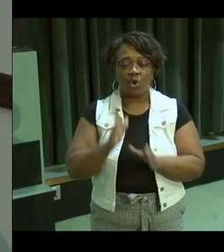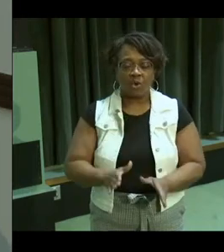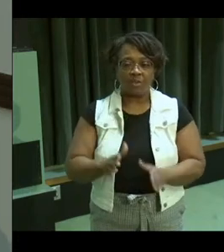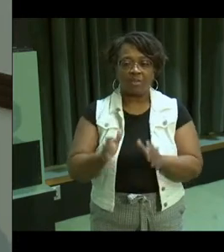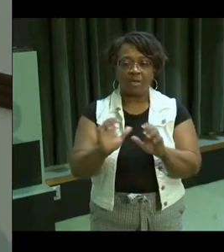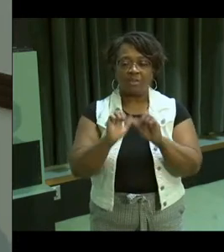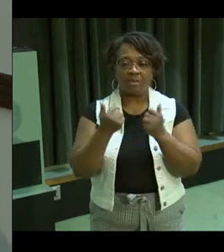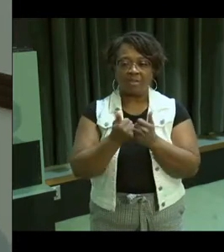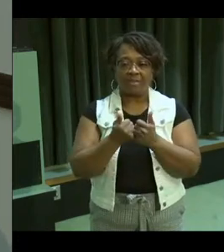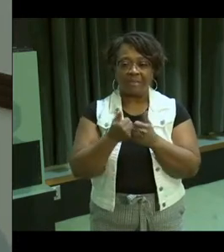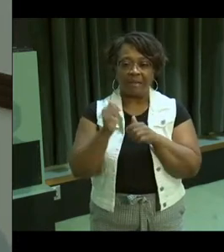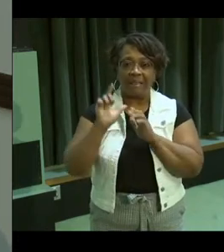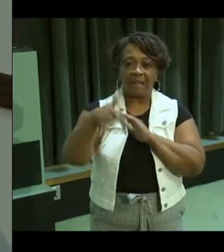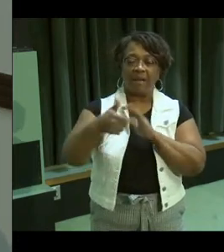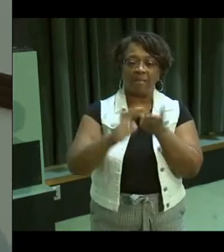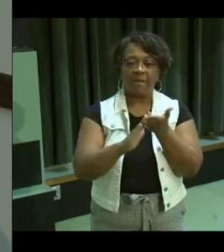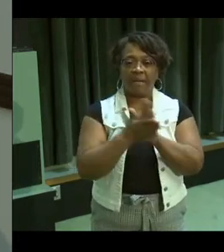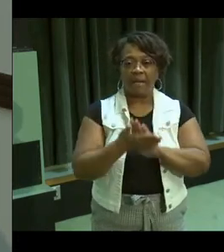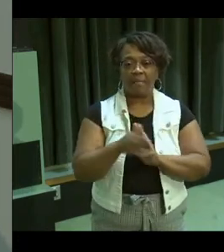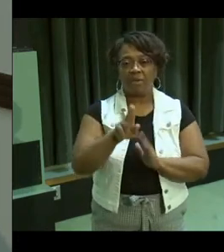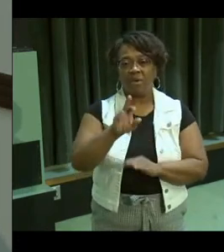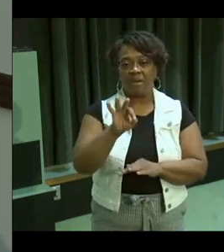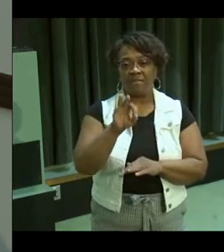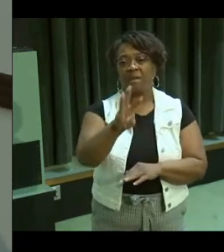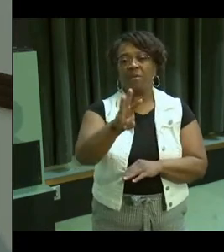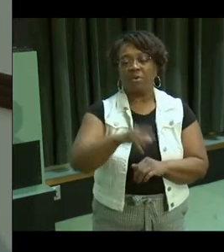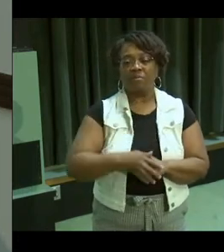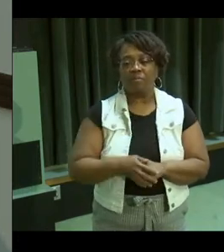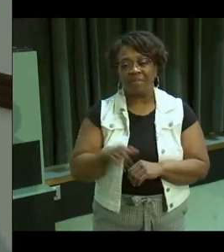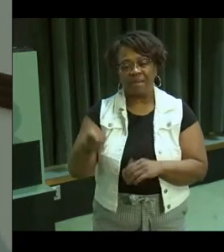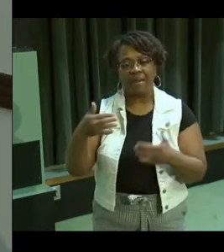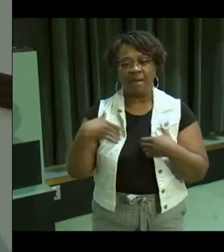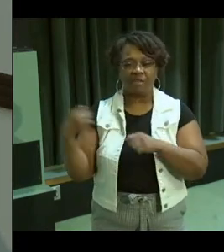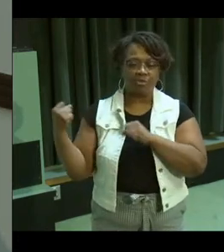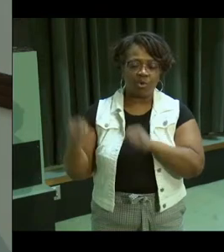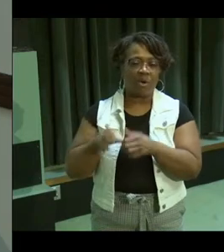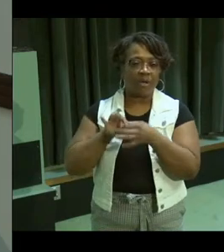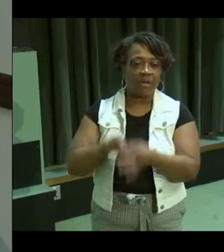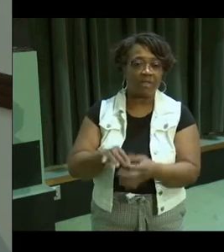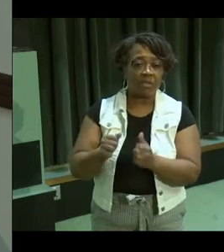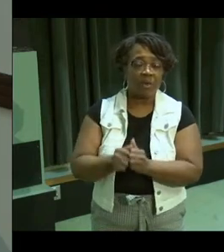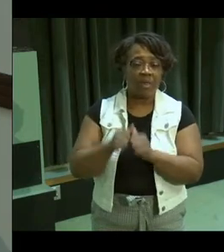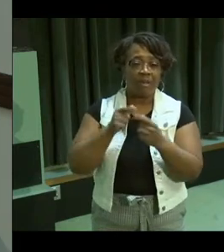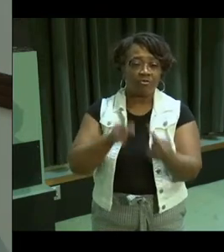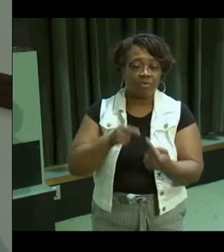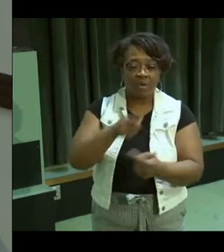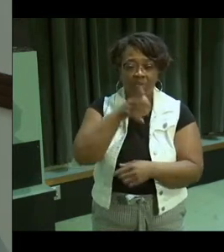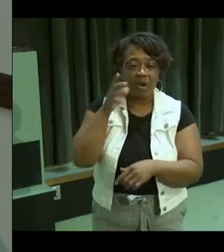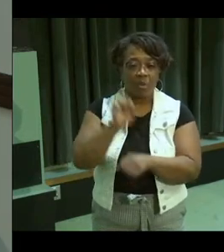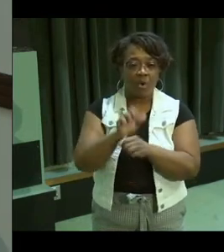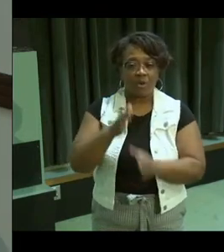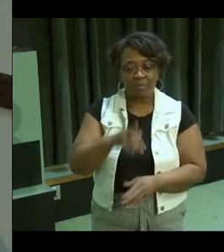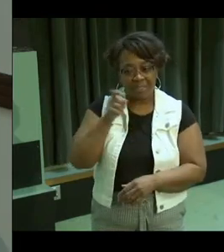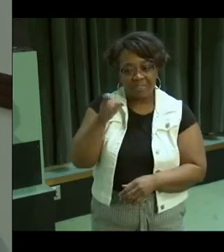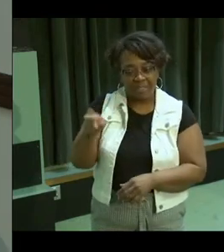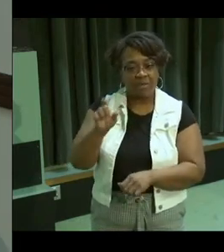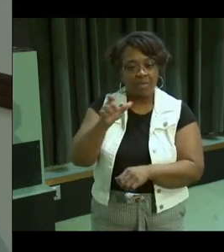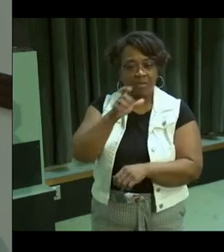become the UFW. I think that he had such a connection with the